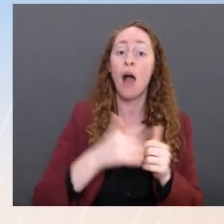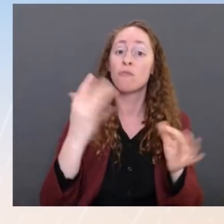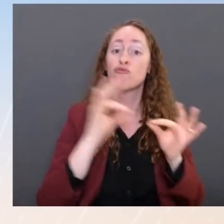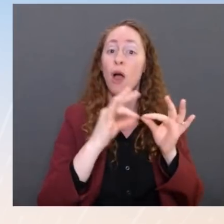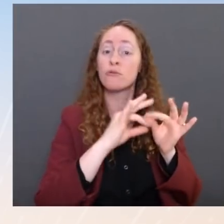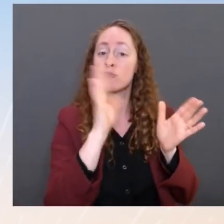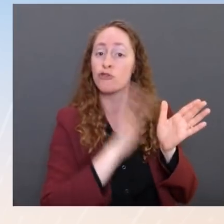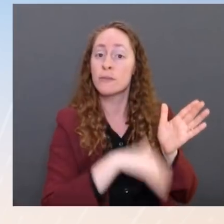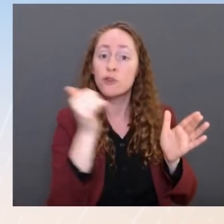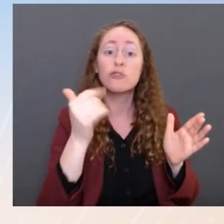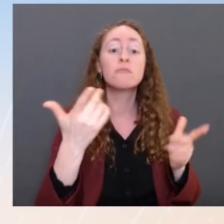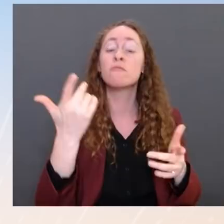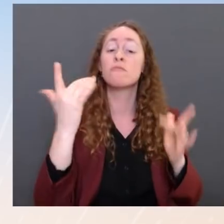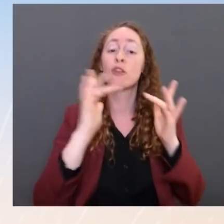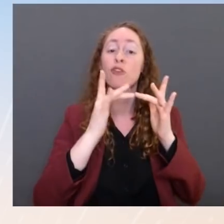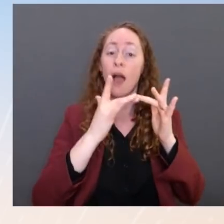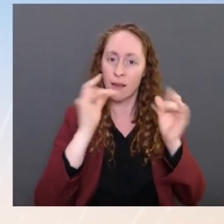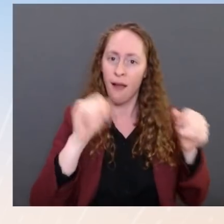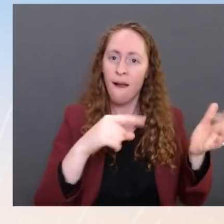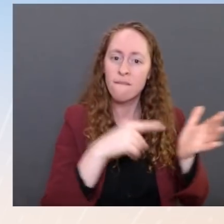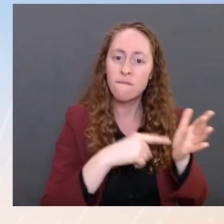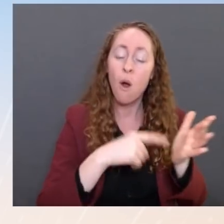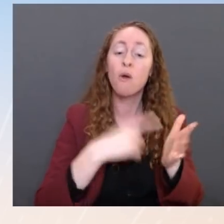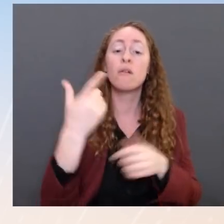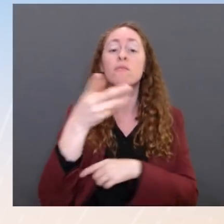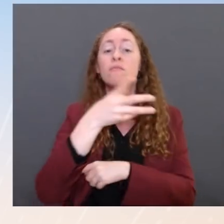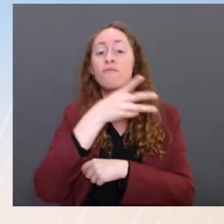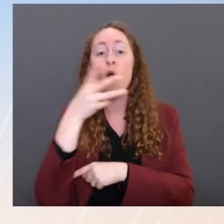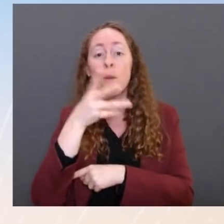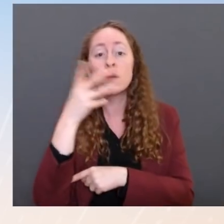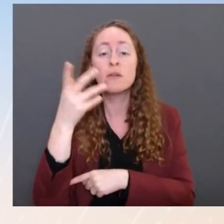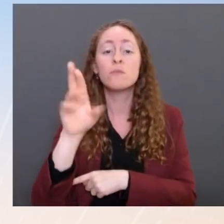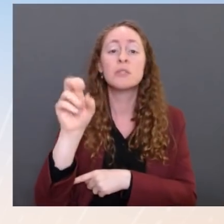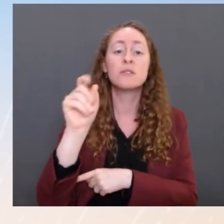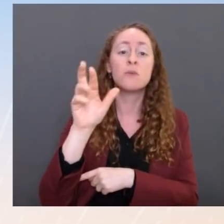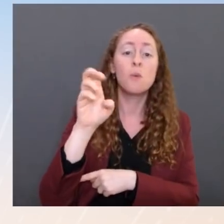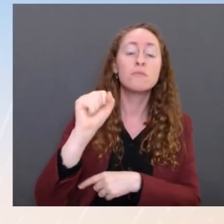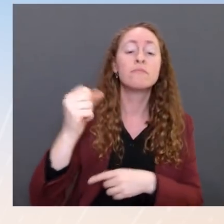they need to boost production; to lower the deficit, something that happened on his watch last year,